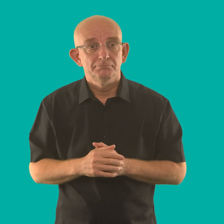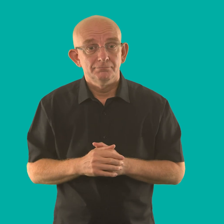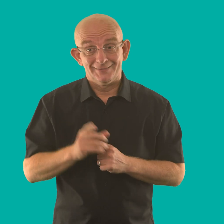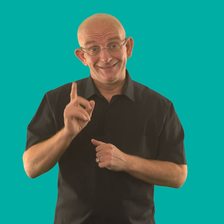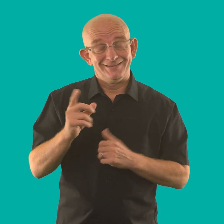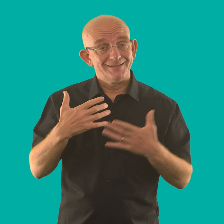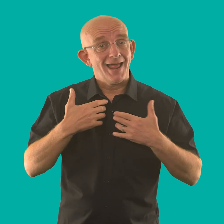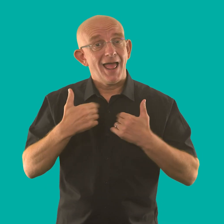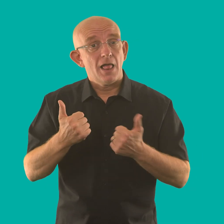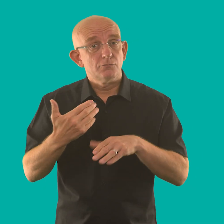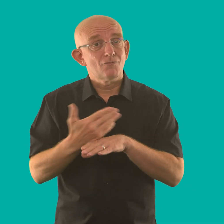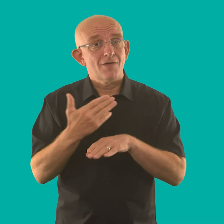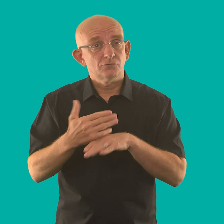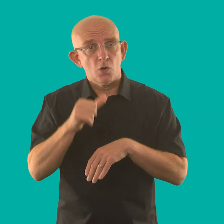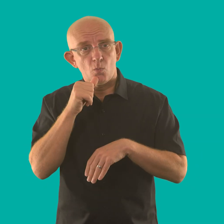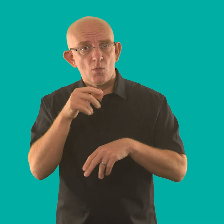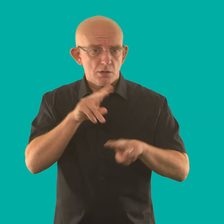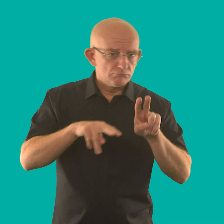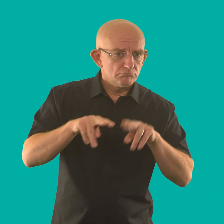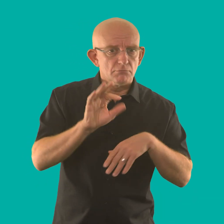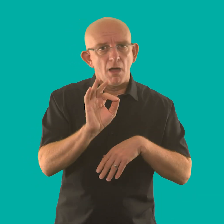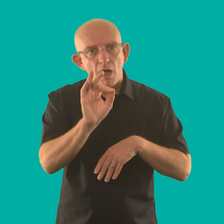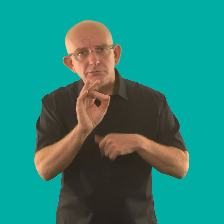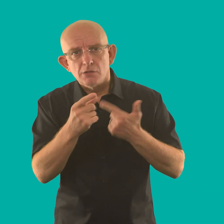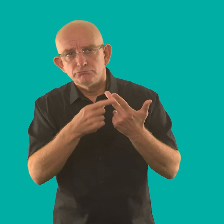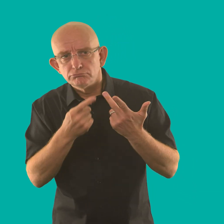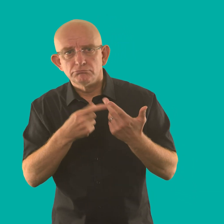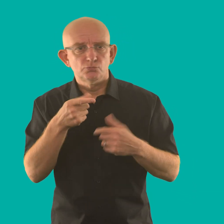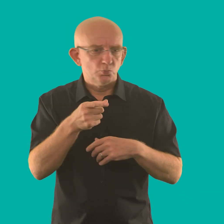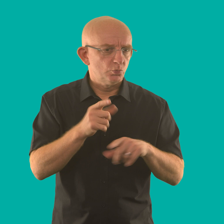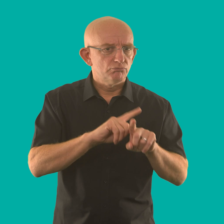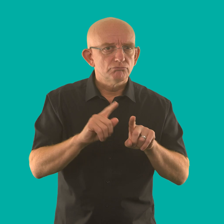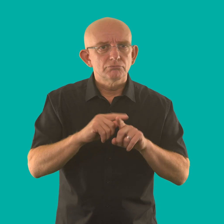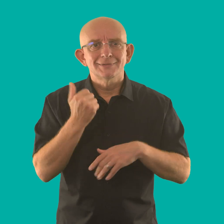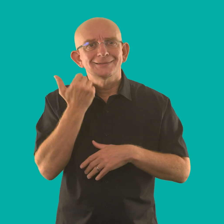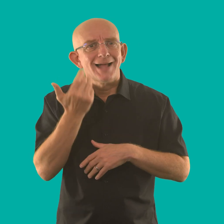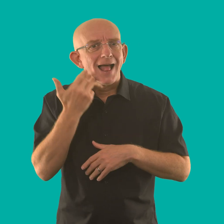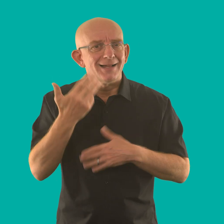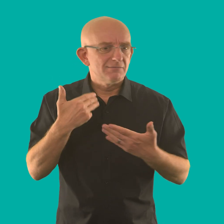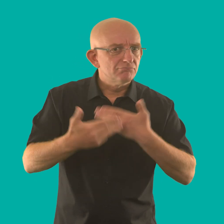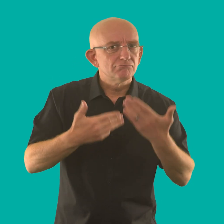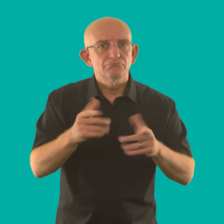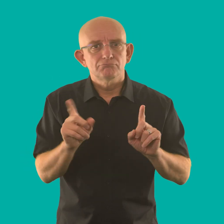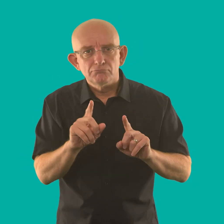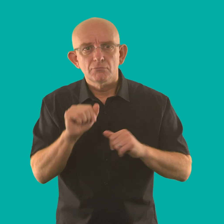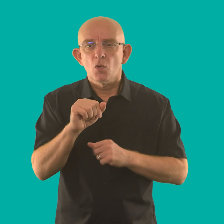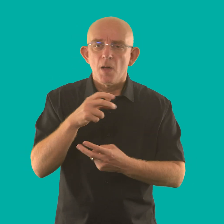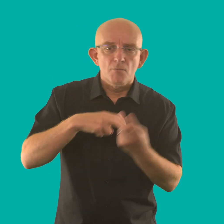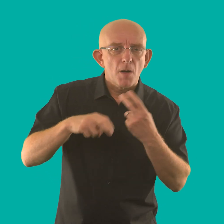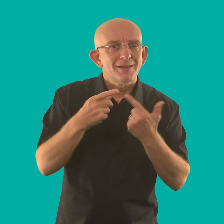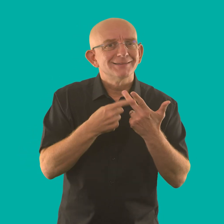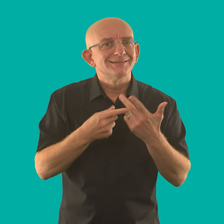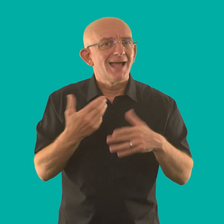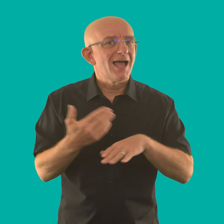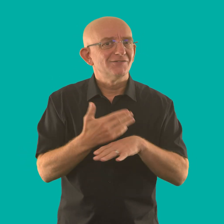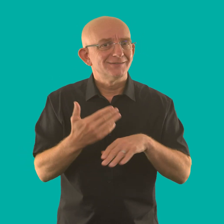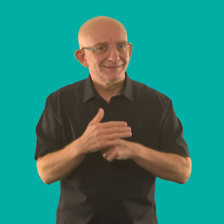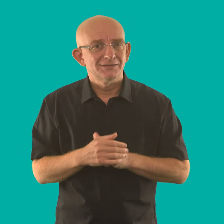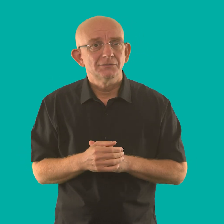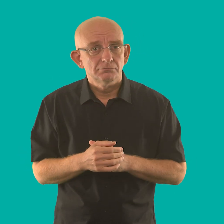The health professional will look at how you carry out the daily living and mobility activities.